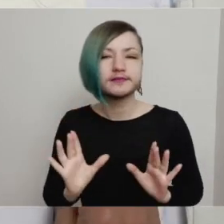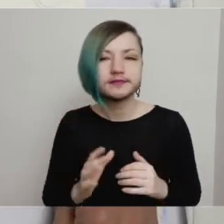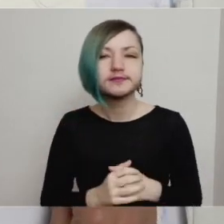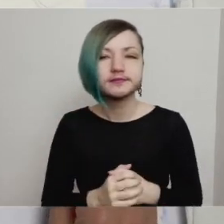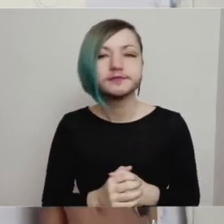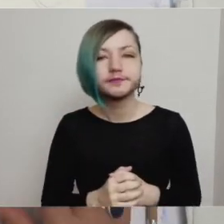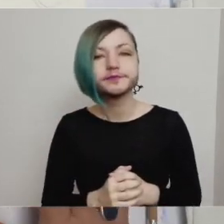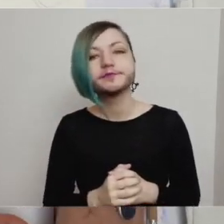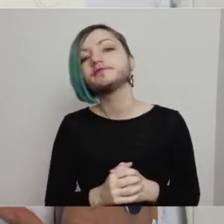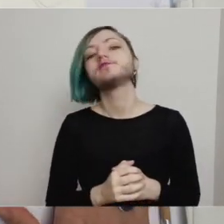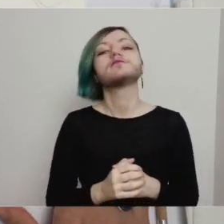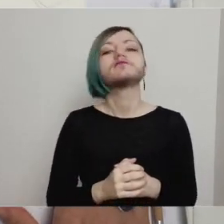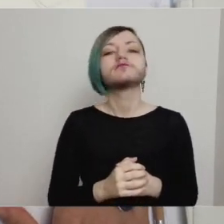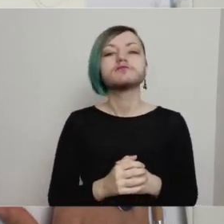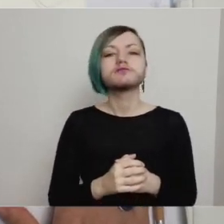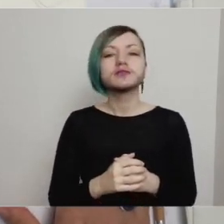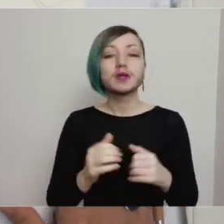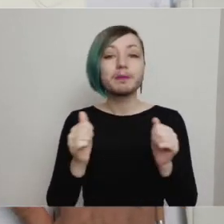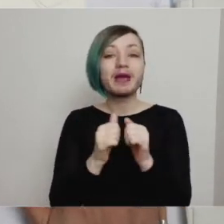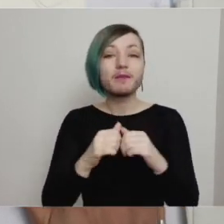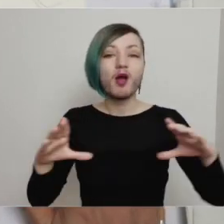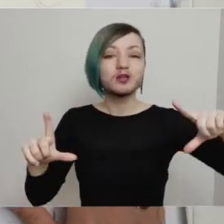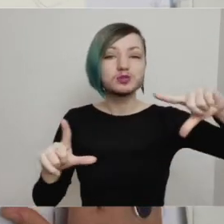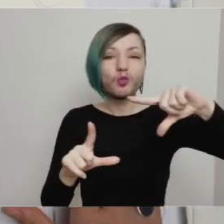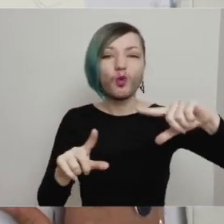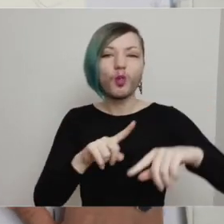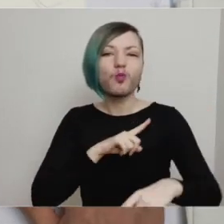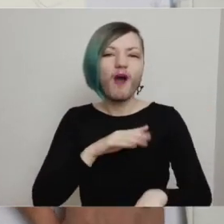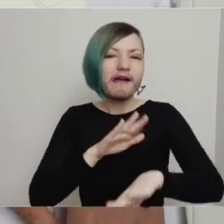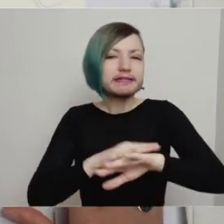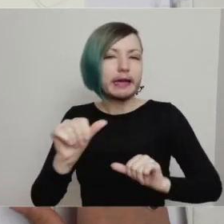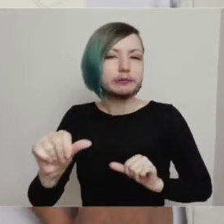and i've used quite a small piece of paper because we don't have a lot of time today but of course